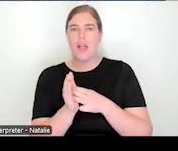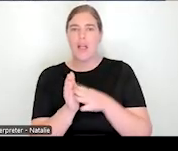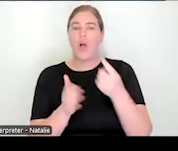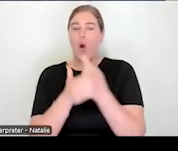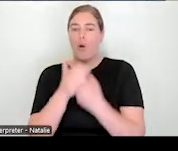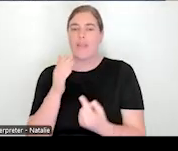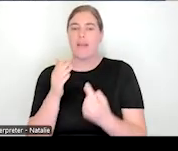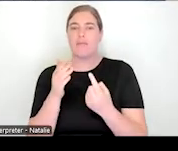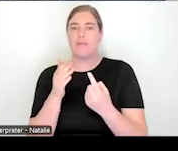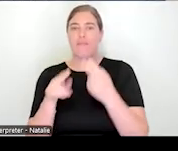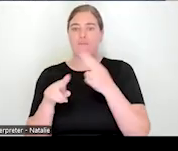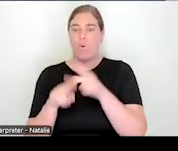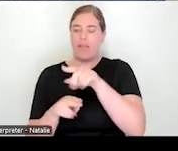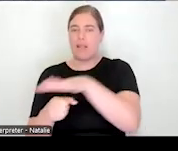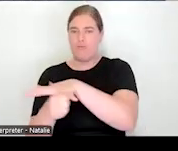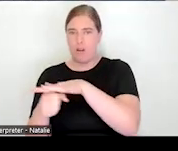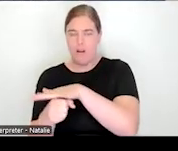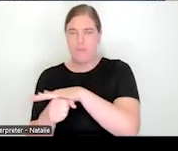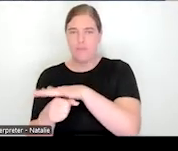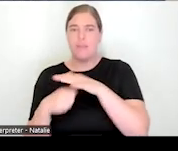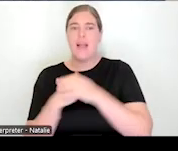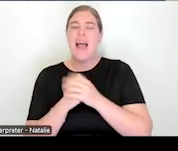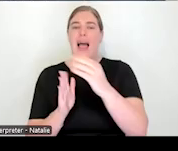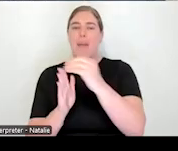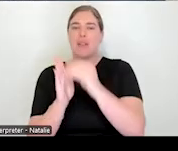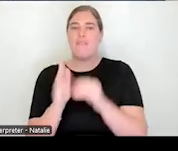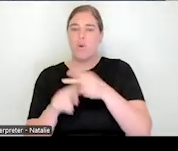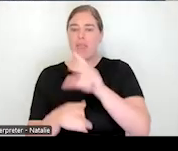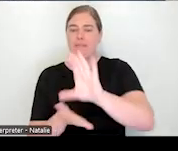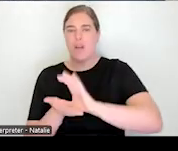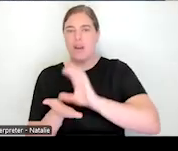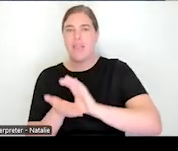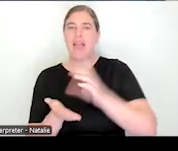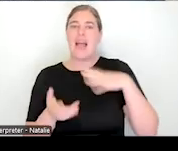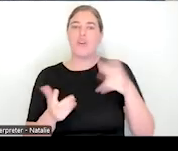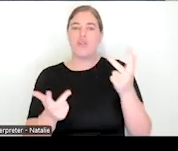program and the applications to access the funding had to demonstrate consultation with artists